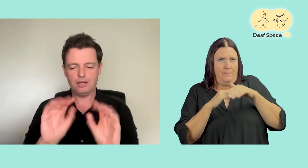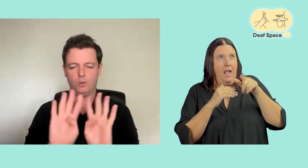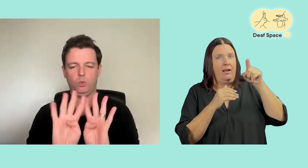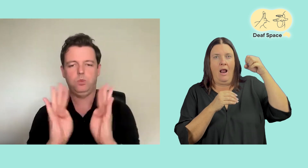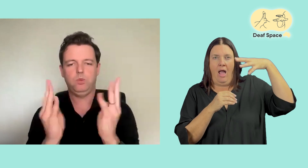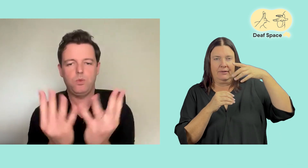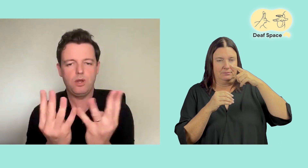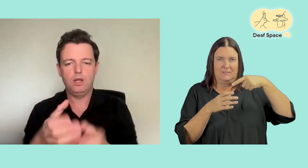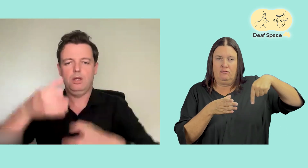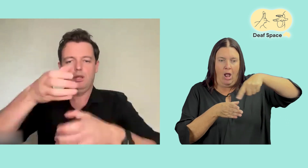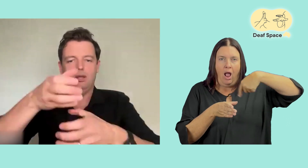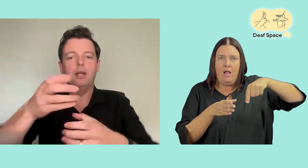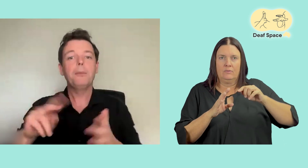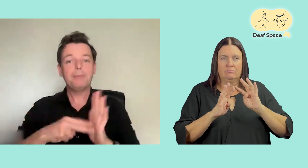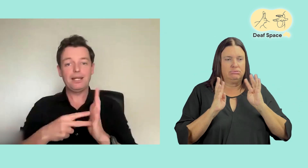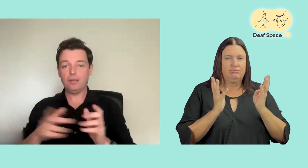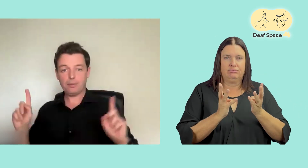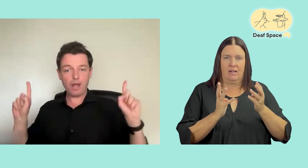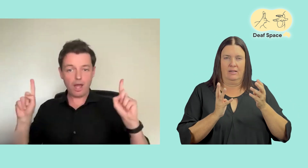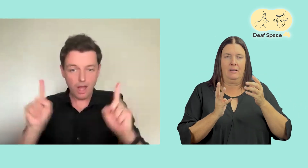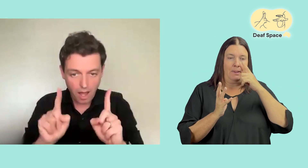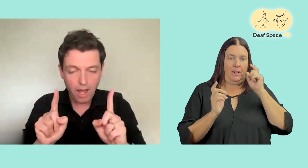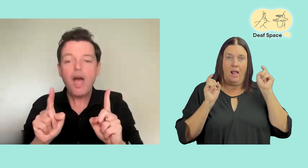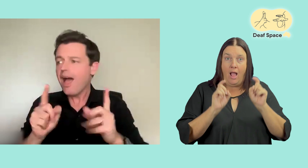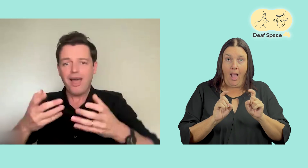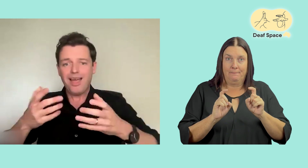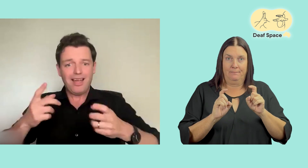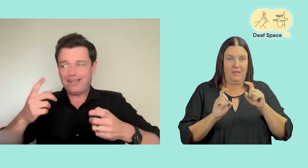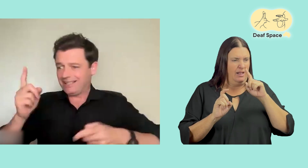so we placed holders on those lampposts so that when people met there,